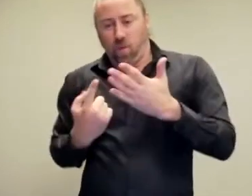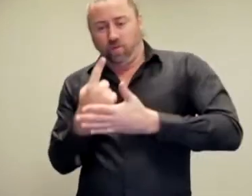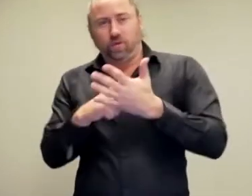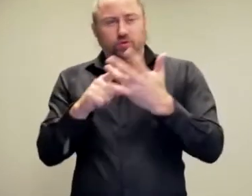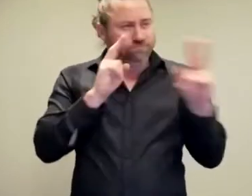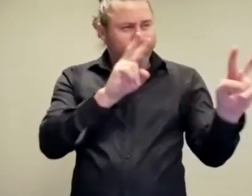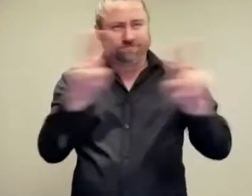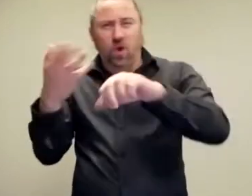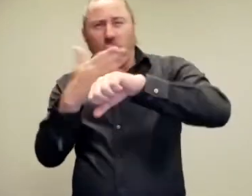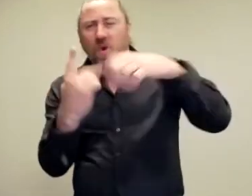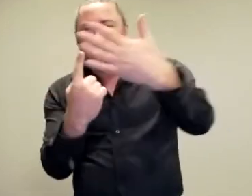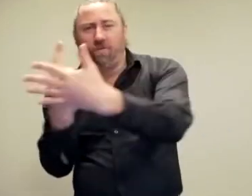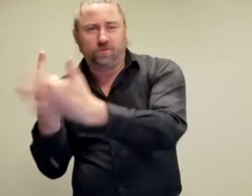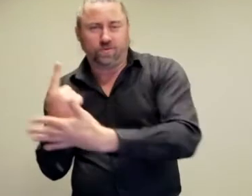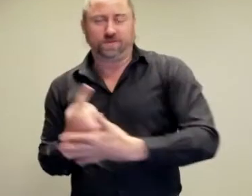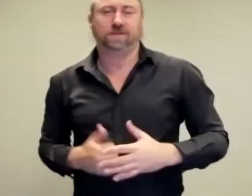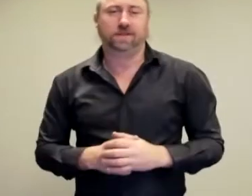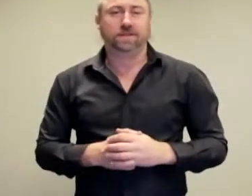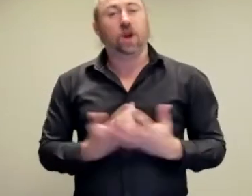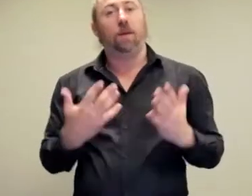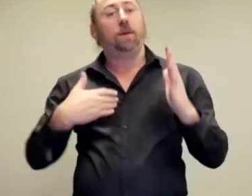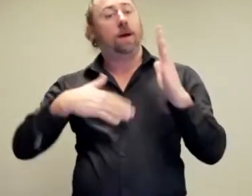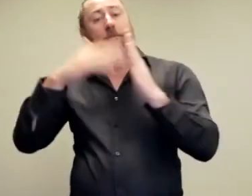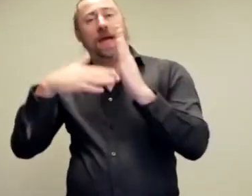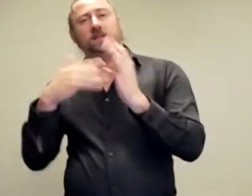As such the content of my paintings is often poetic,